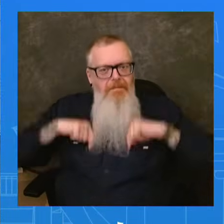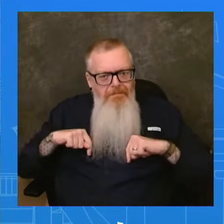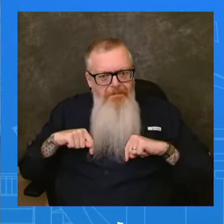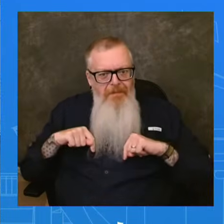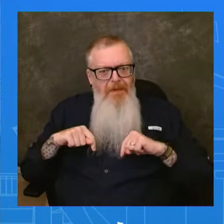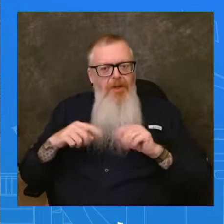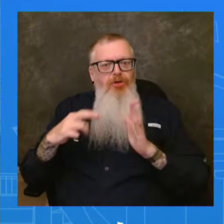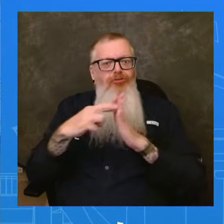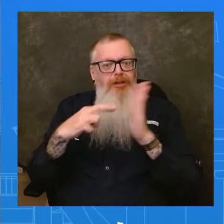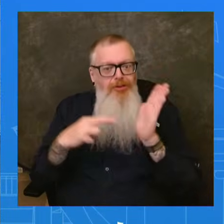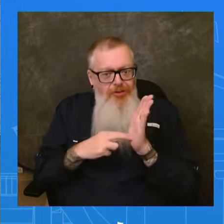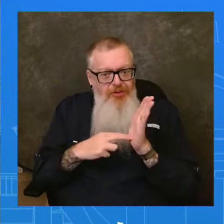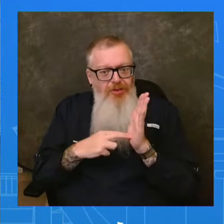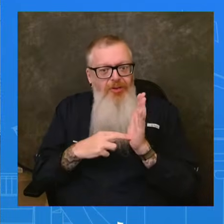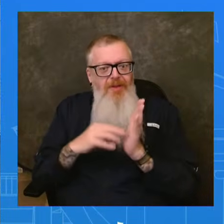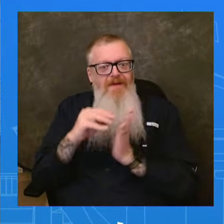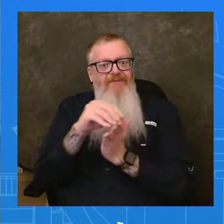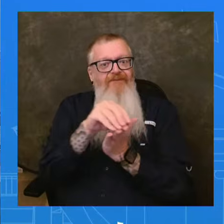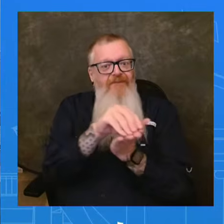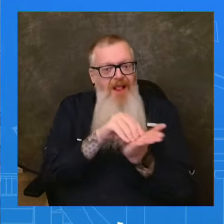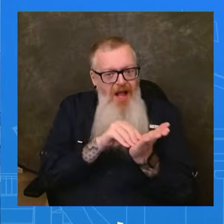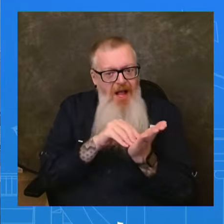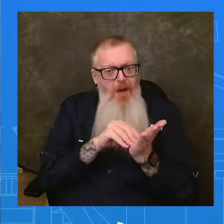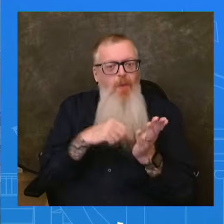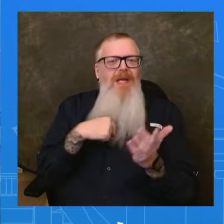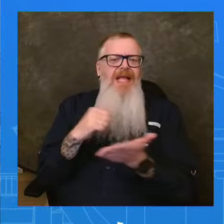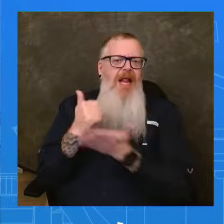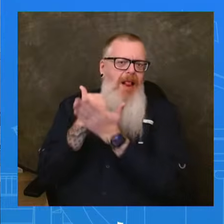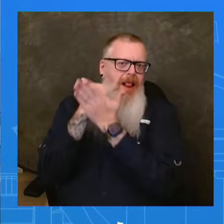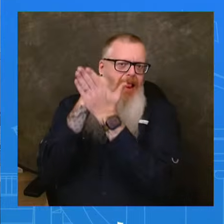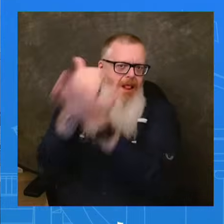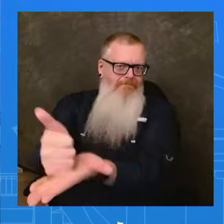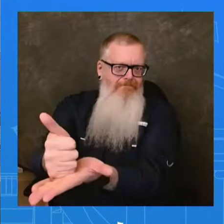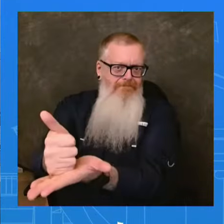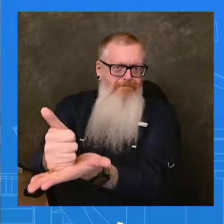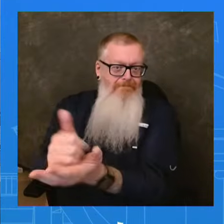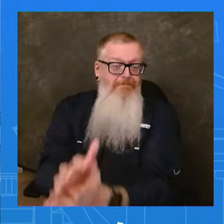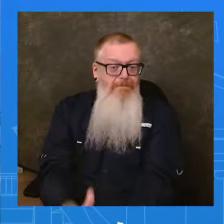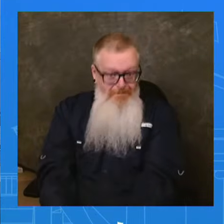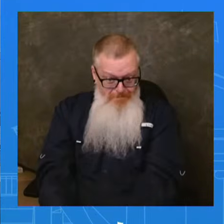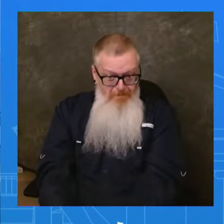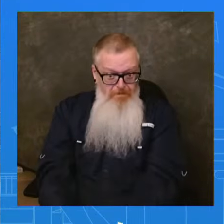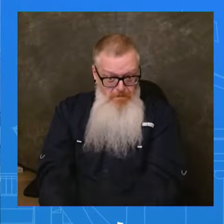Ms. Jean-Pierre: Go ahead, Nandita. The Press: Thank you, Karine. Administrator, you have said that FEMA has enough money